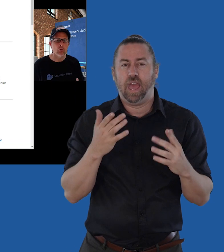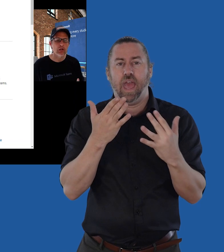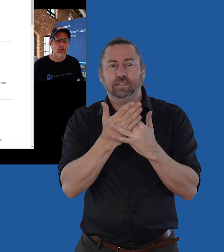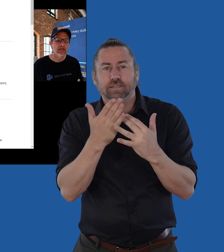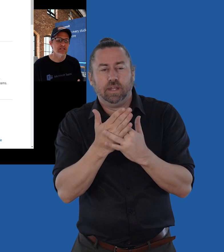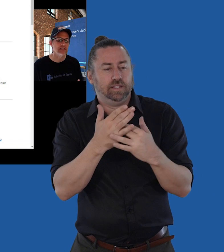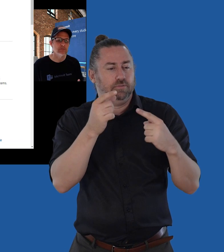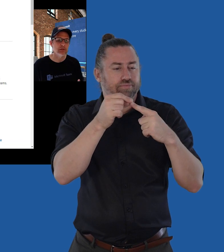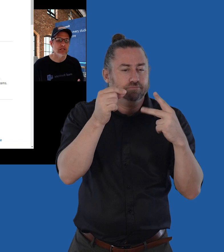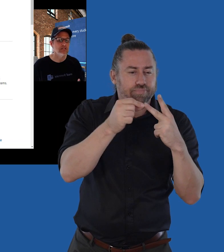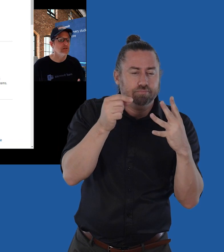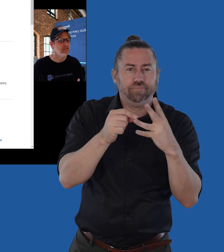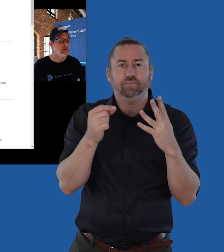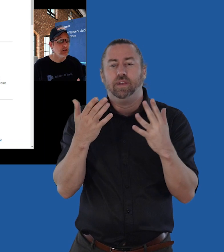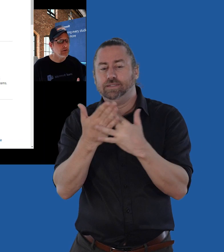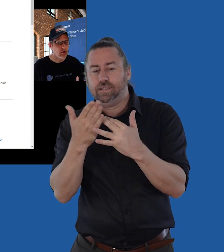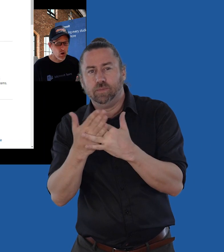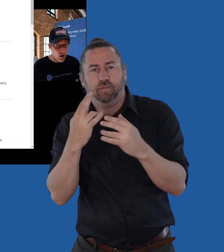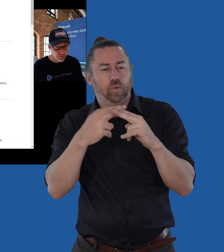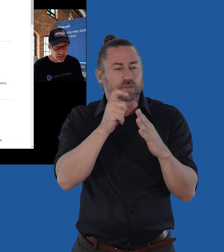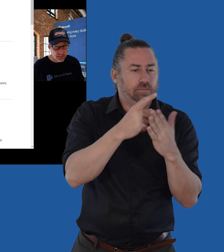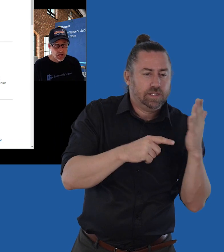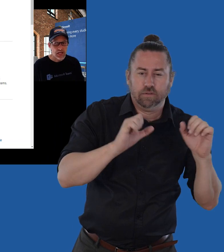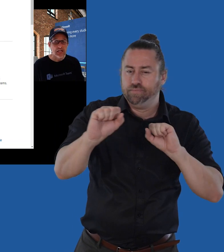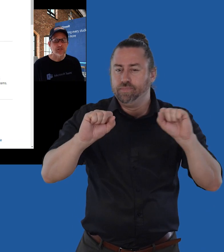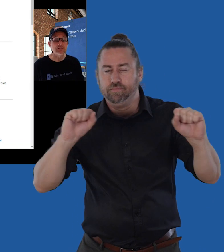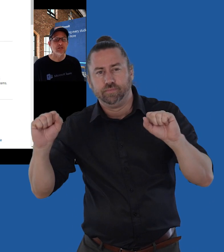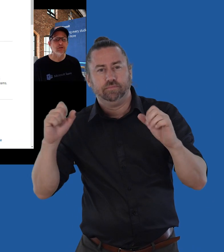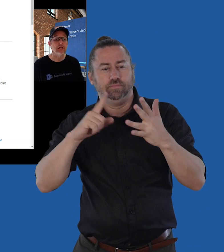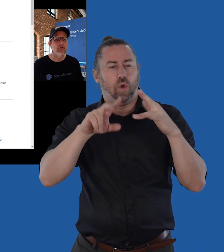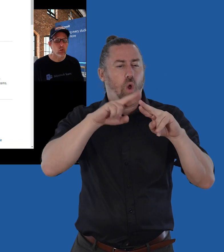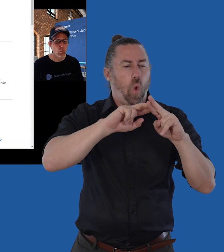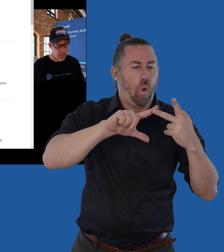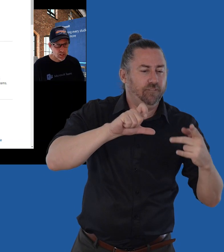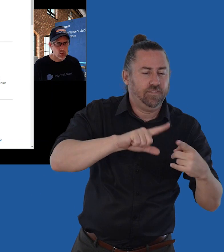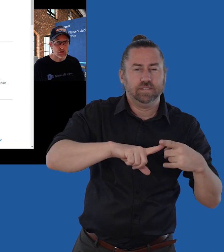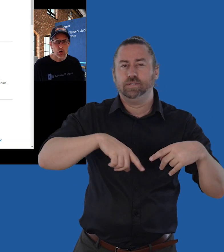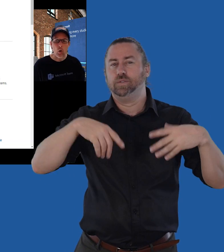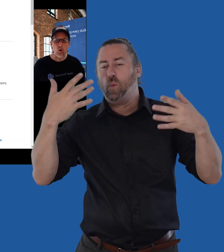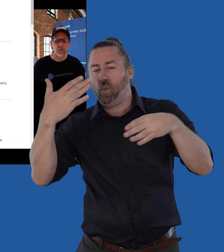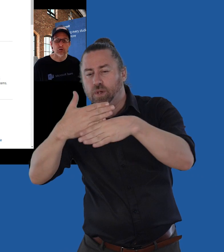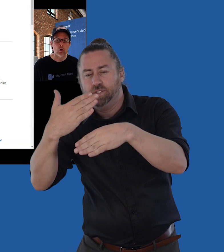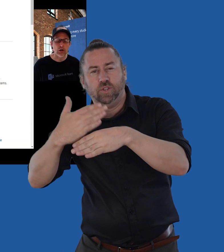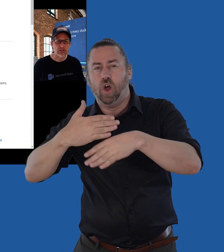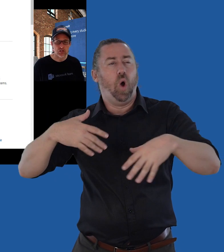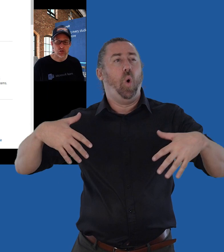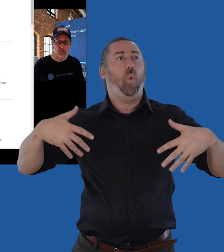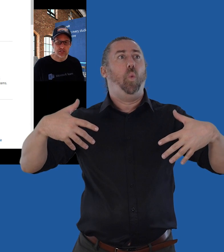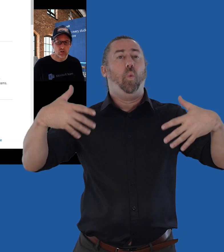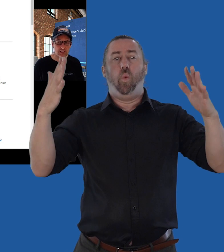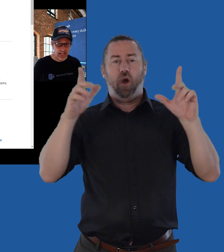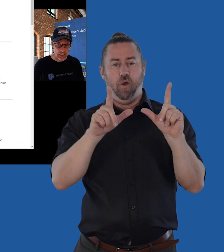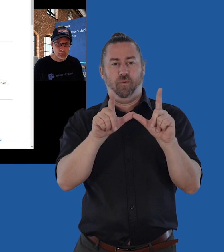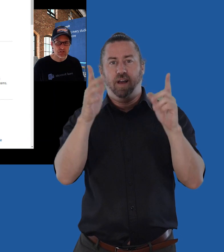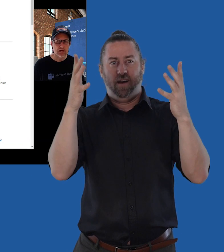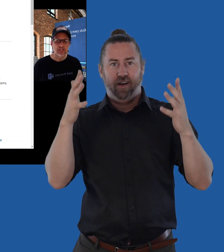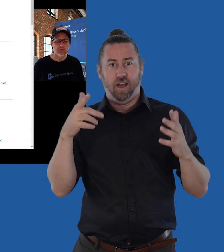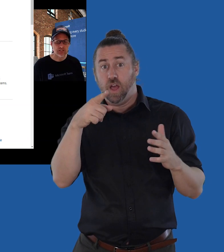if you wanna look at accessibility specifically around Office, specifically around Windows, or if your institution is on Teams,